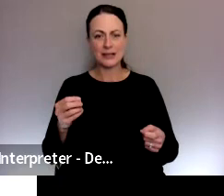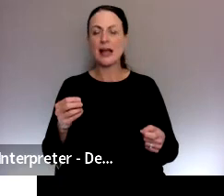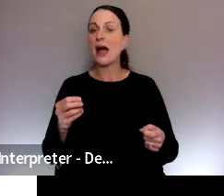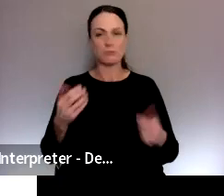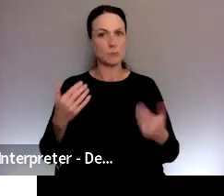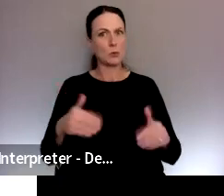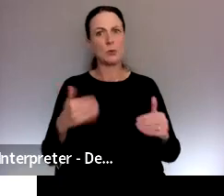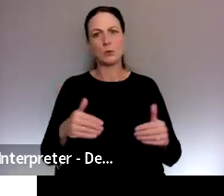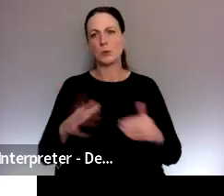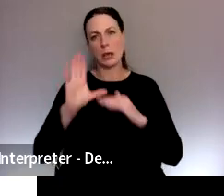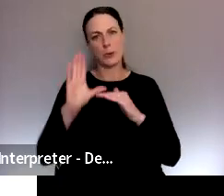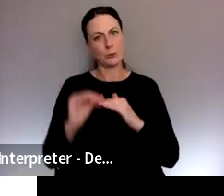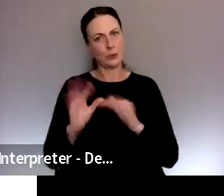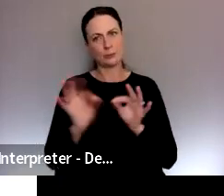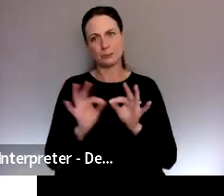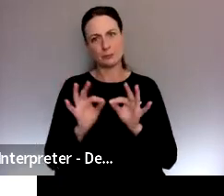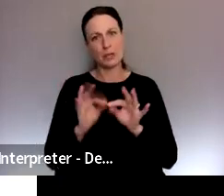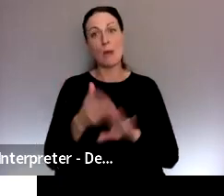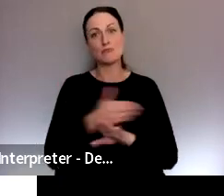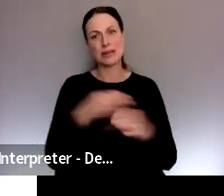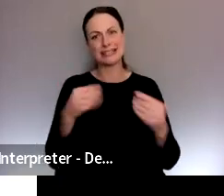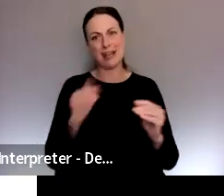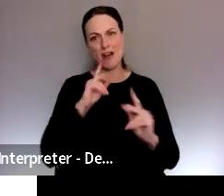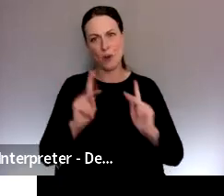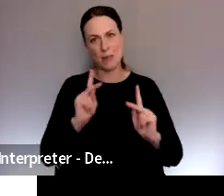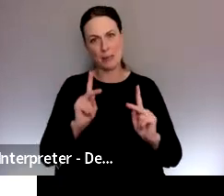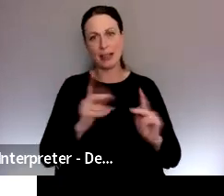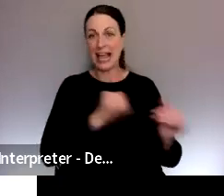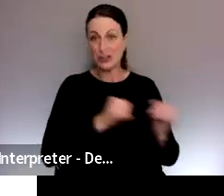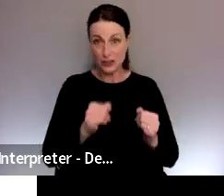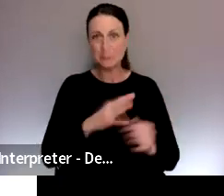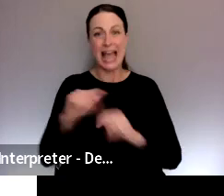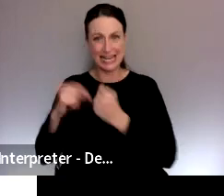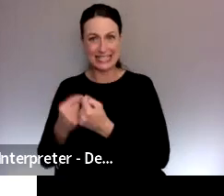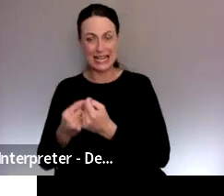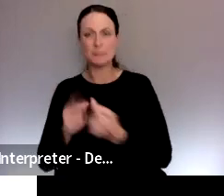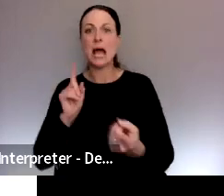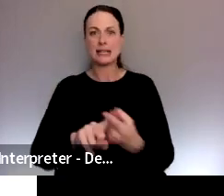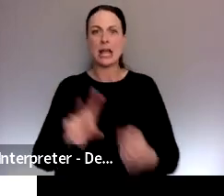a highly discounted pre-sale on this for individuals and teams through November 19th